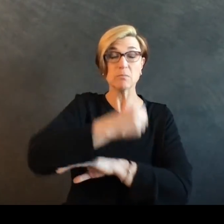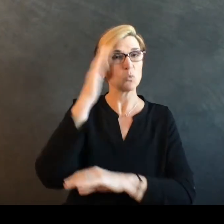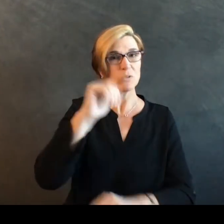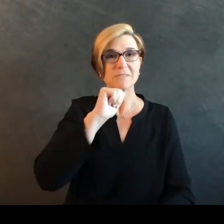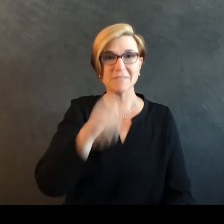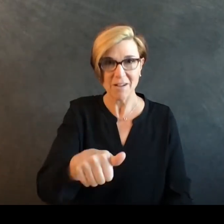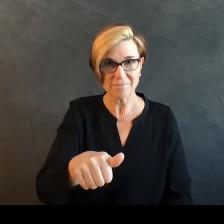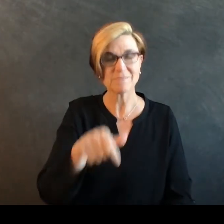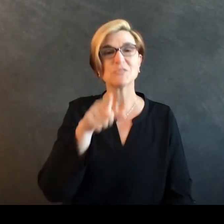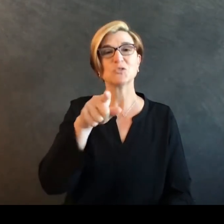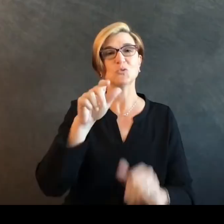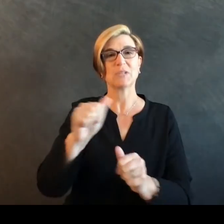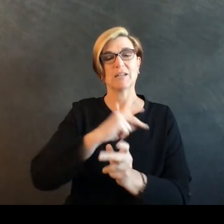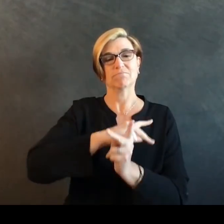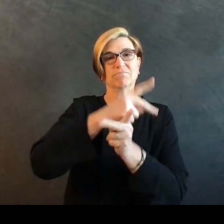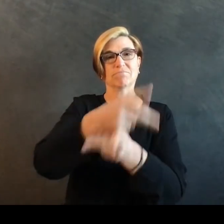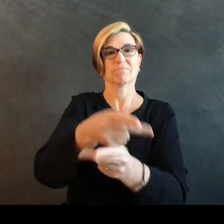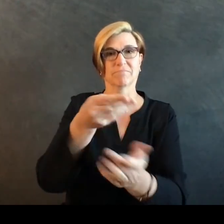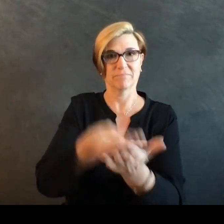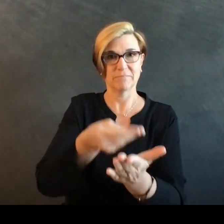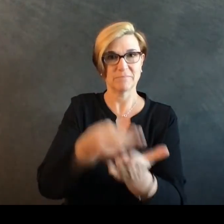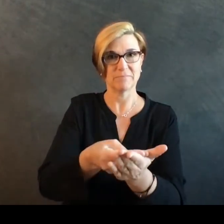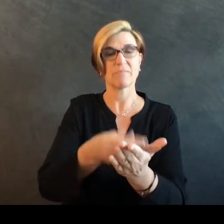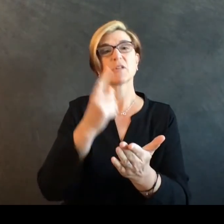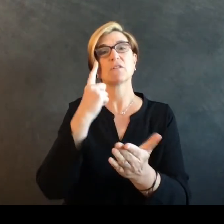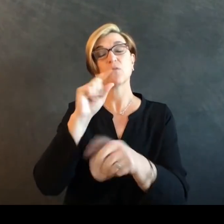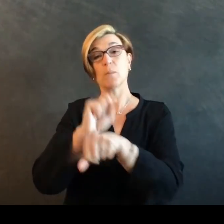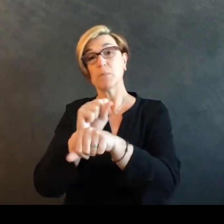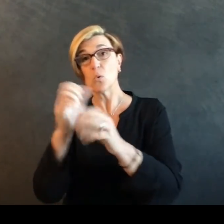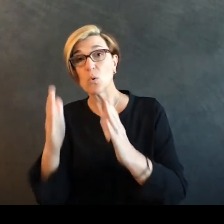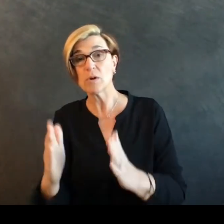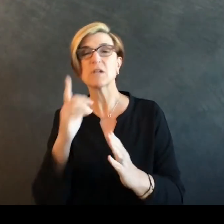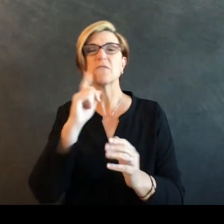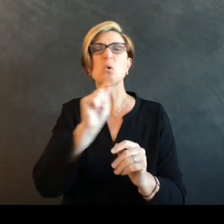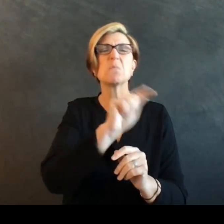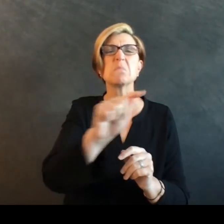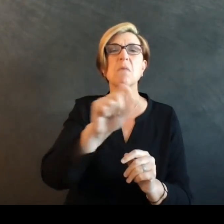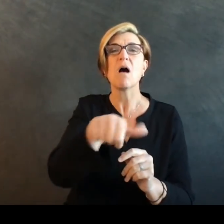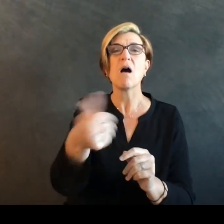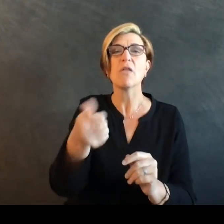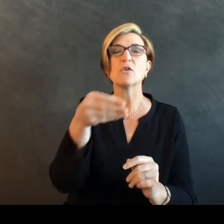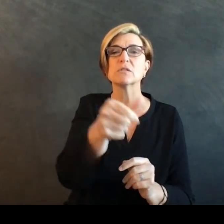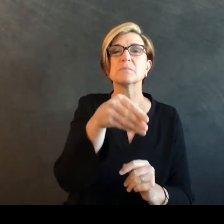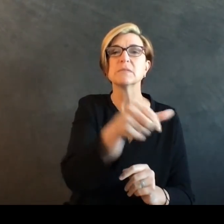certain other expenses we are working closely with lenders so that businesses